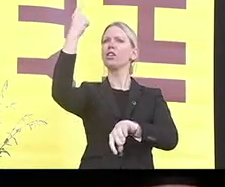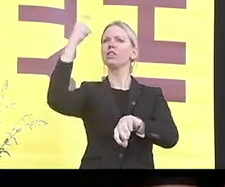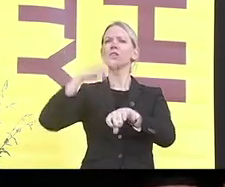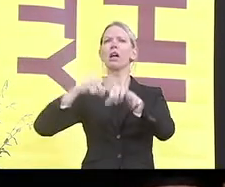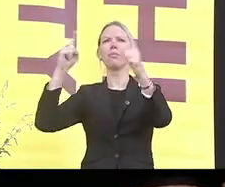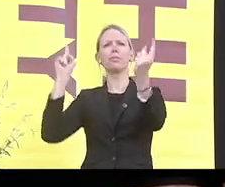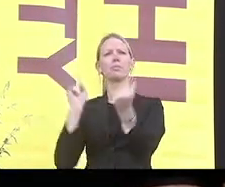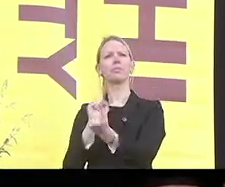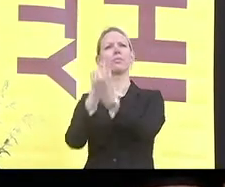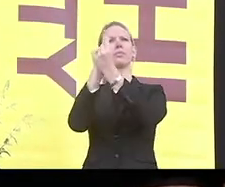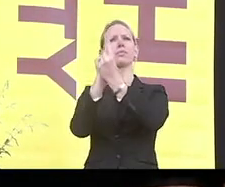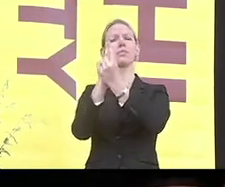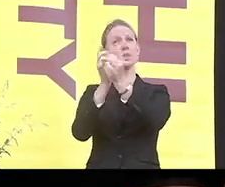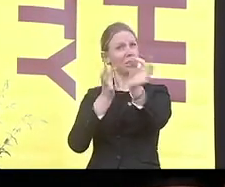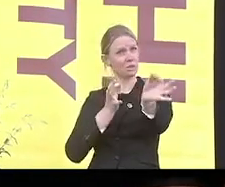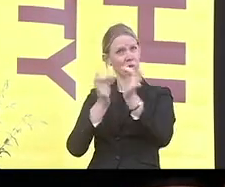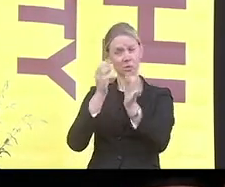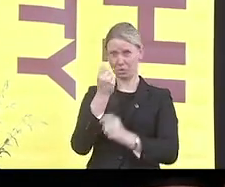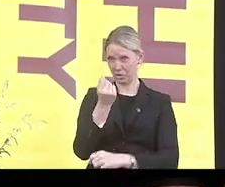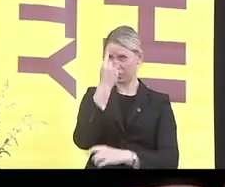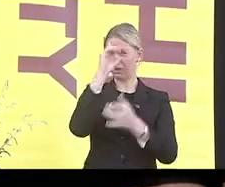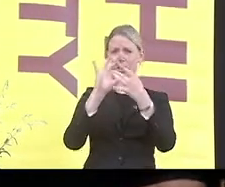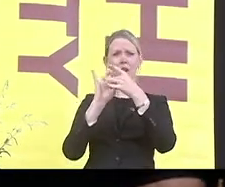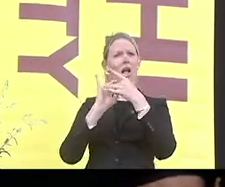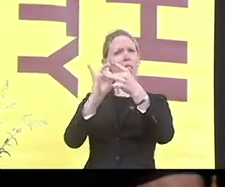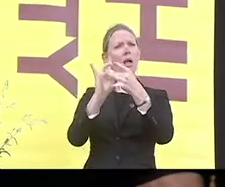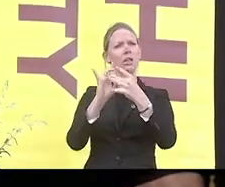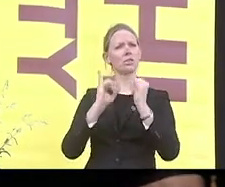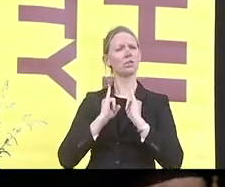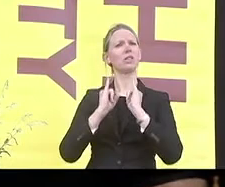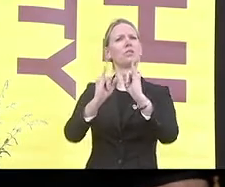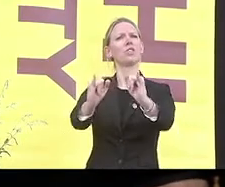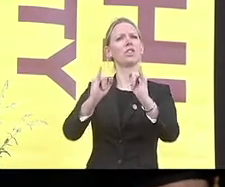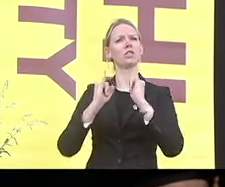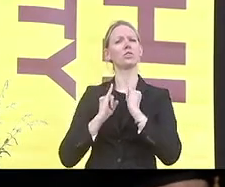that in order to be truly connected to one another certain rights must be